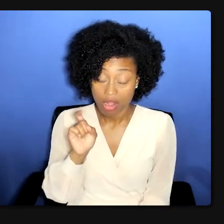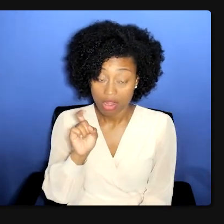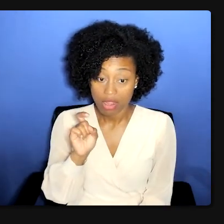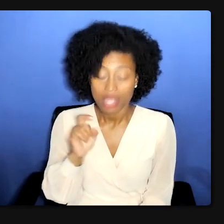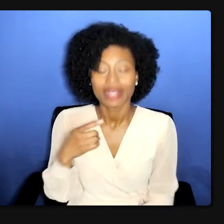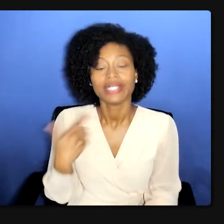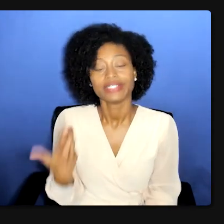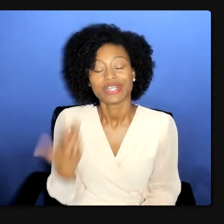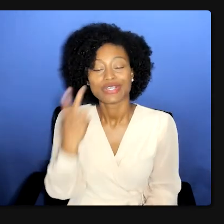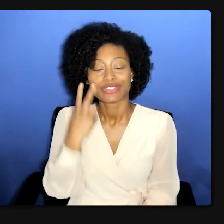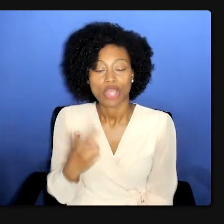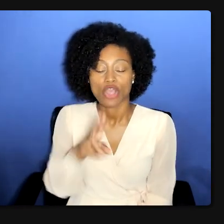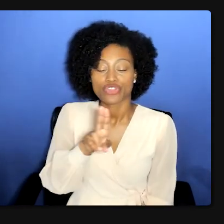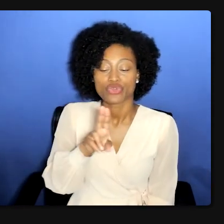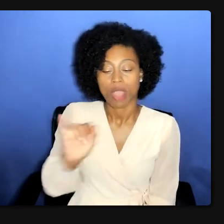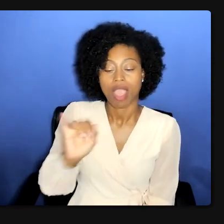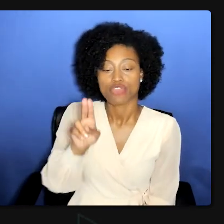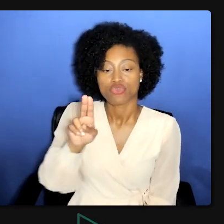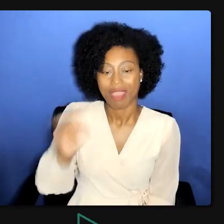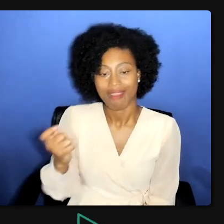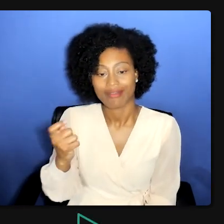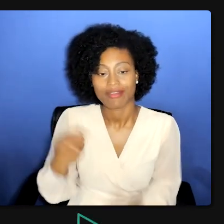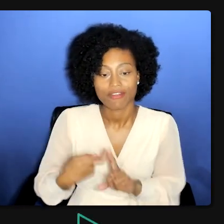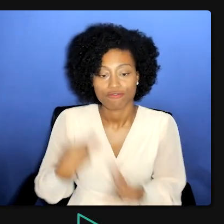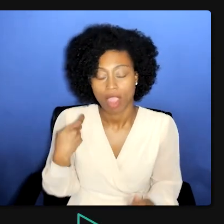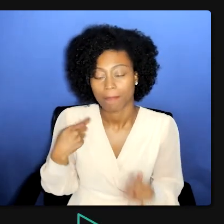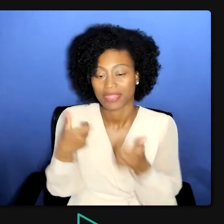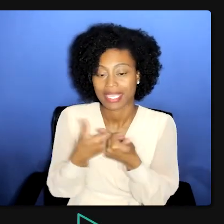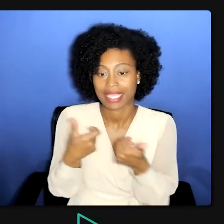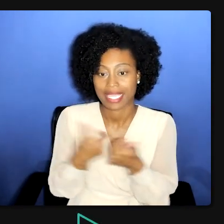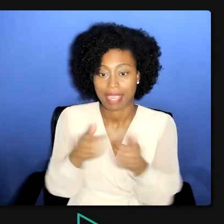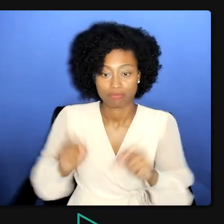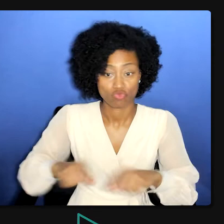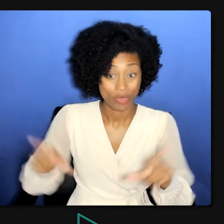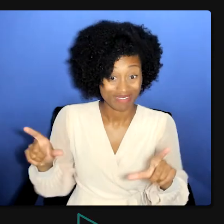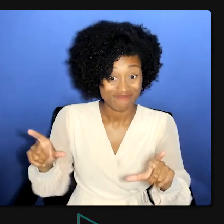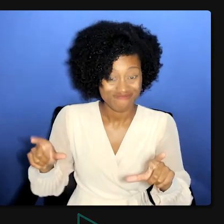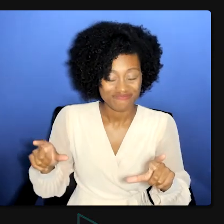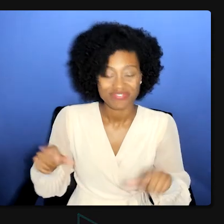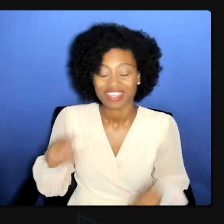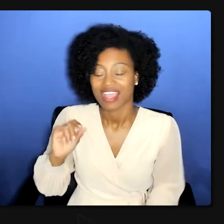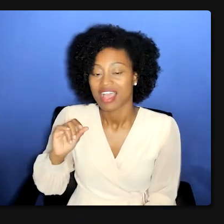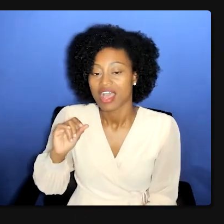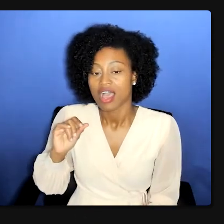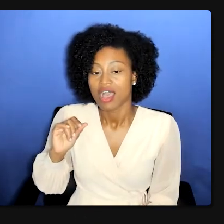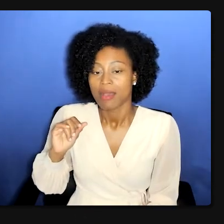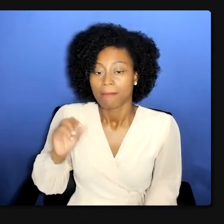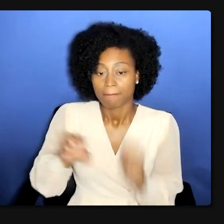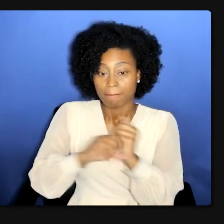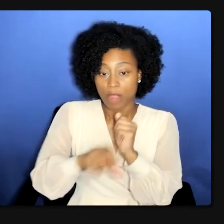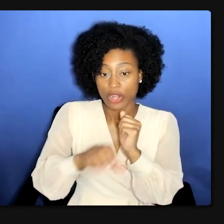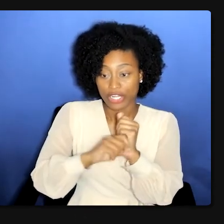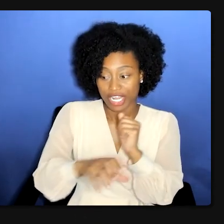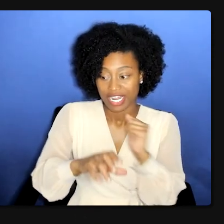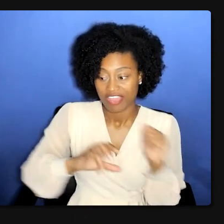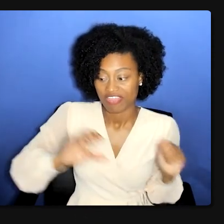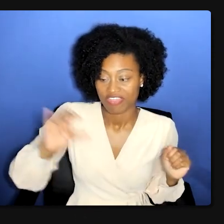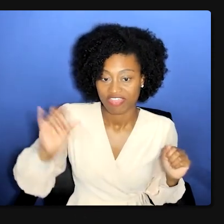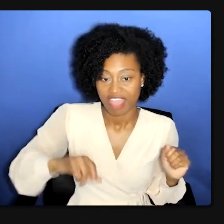This, you know, as you saw in the UI/UX from the game screens that marketing